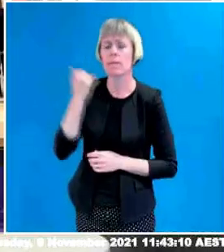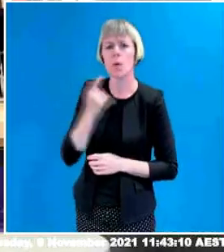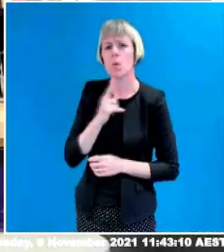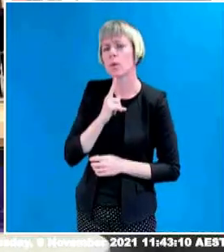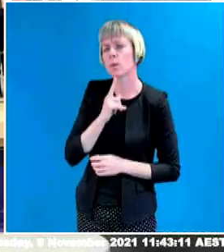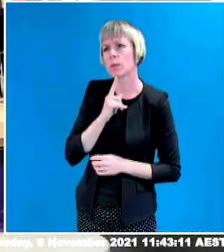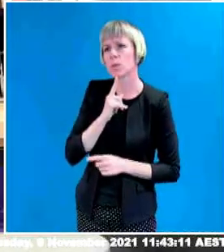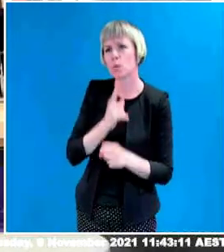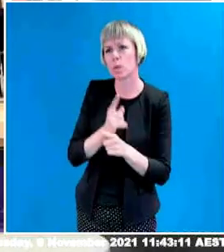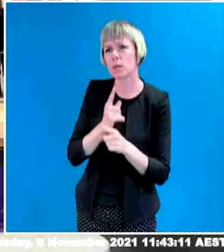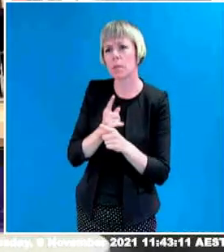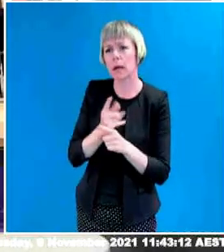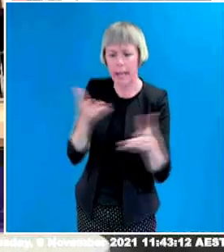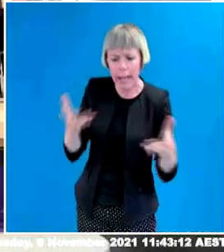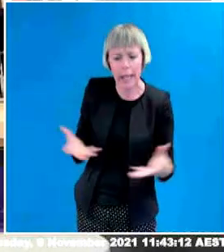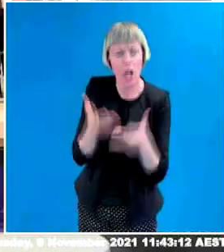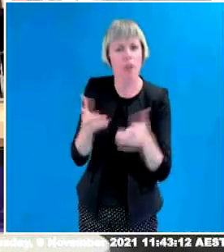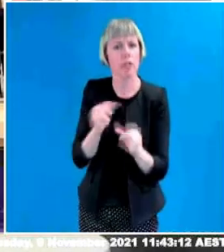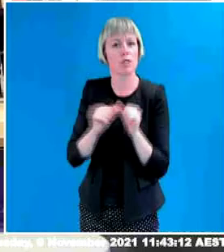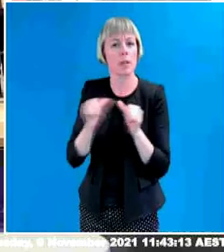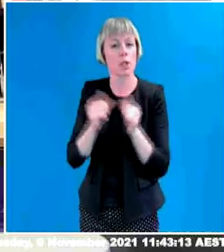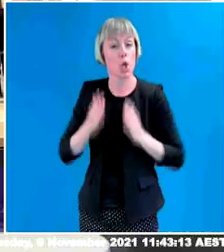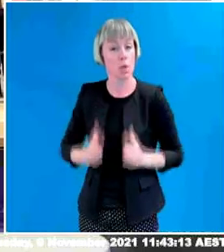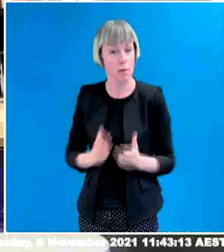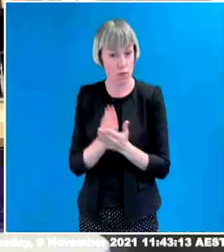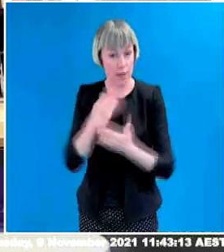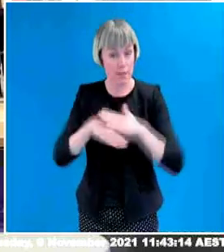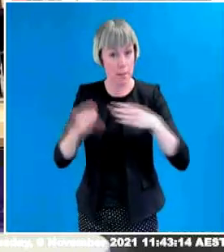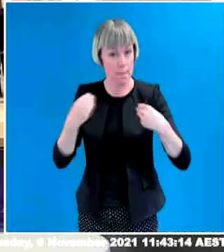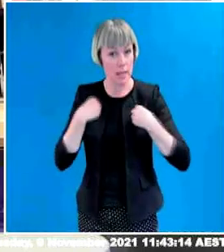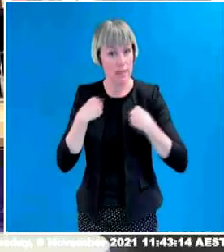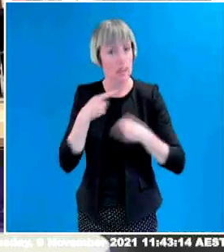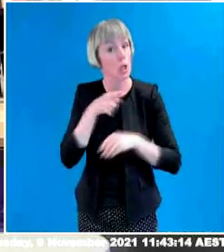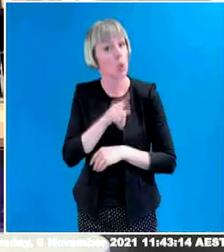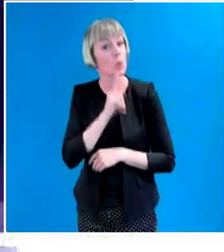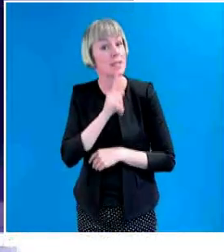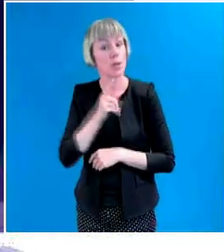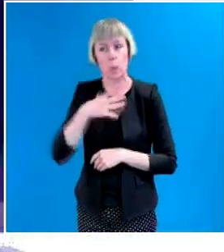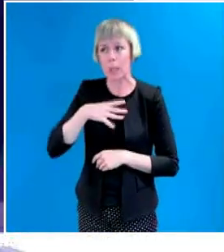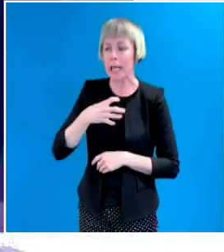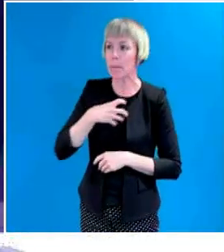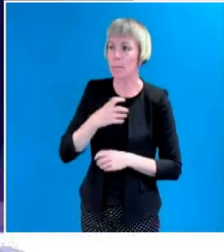right in business and you said have more data and awareness and things of that nature.